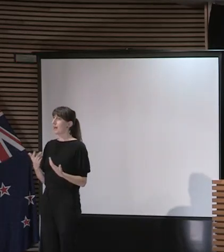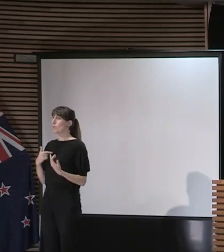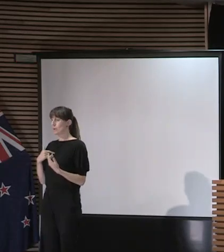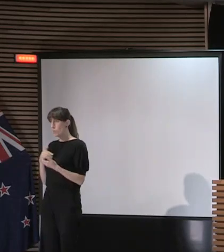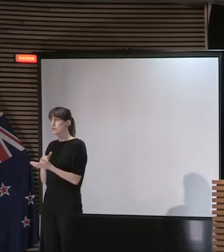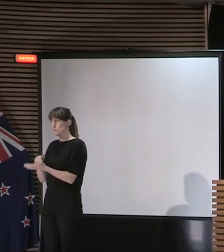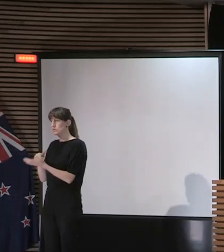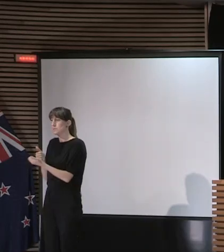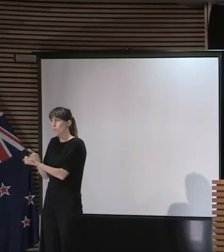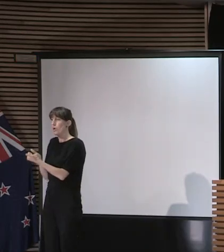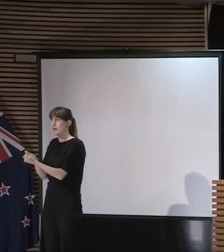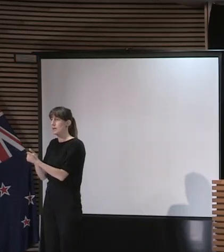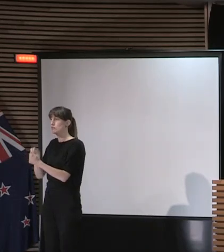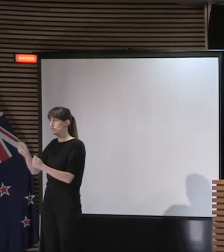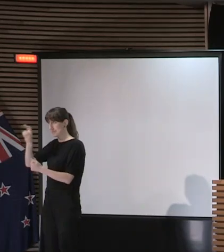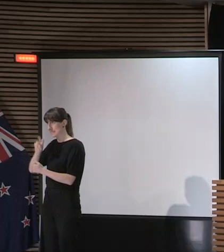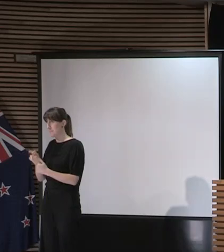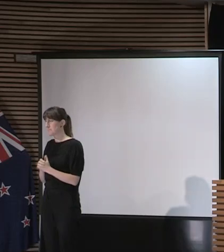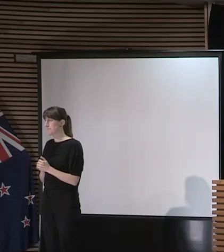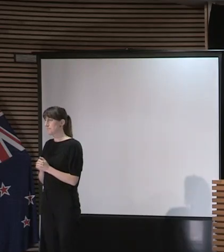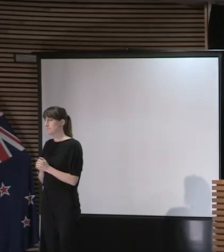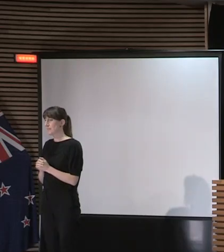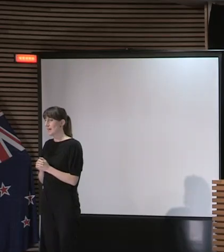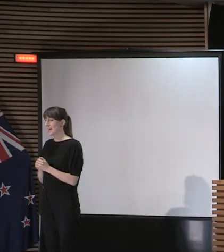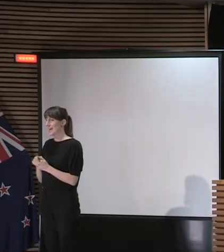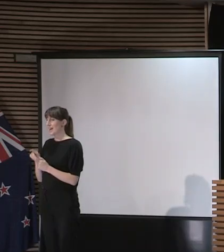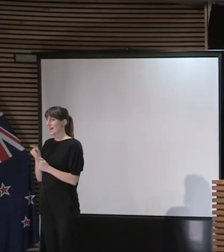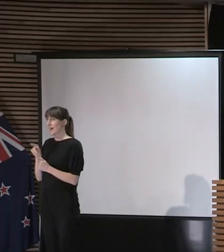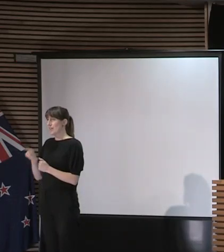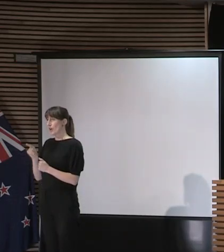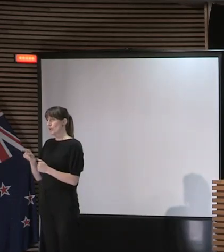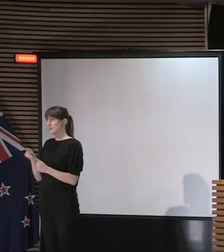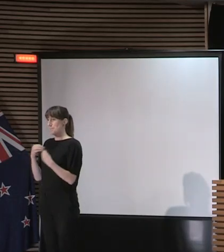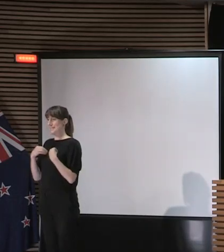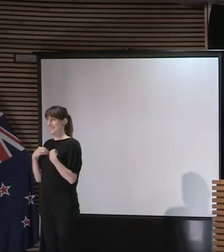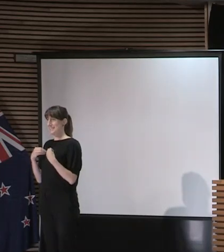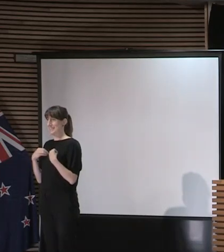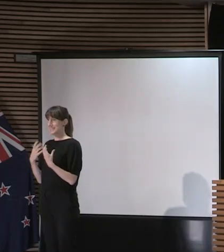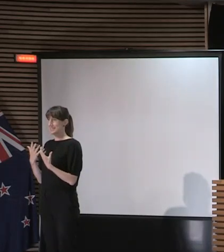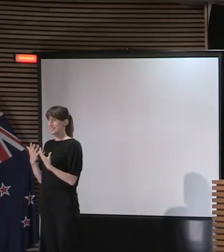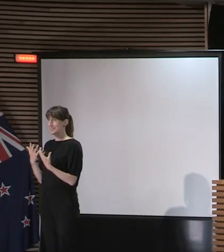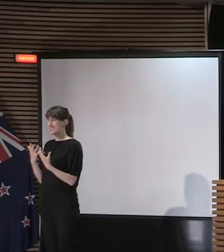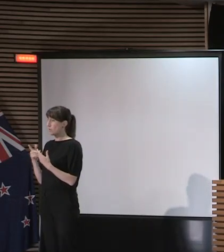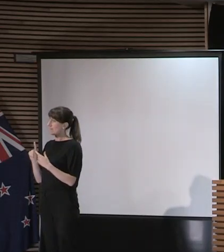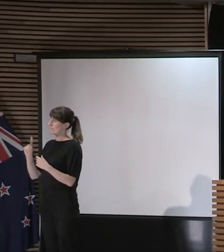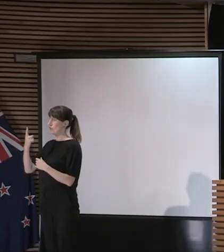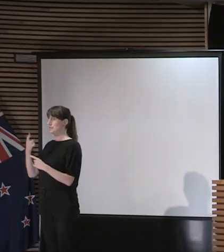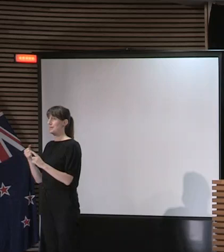different sectors and I'd say tourism would be a very obvious one. Those who work in the space of large events - and let's not forget they were